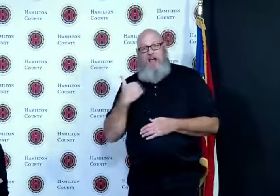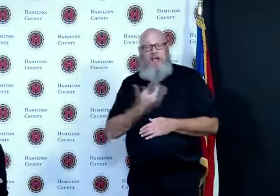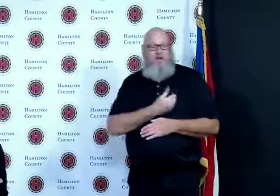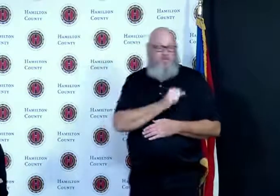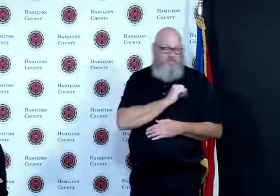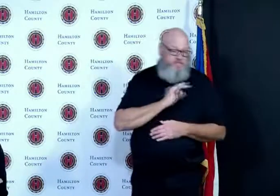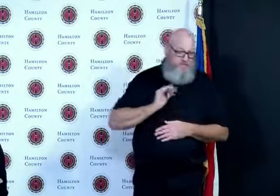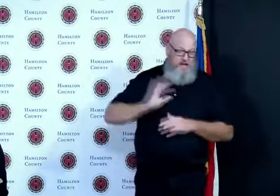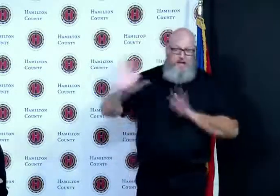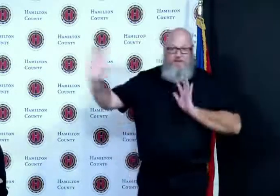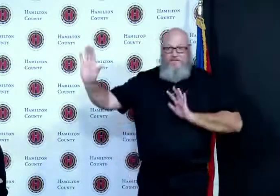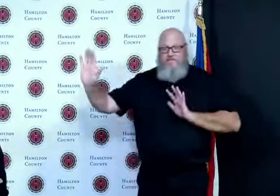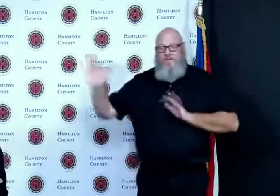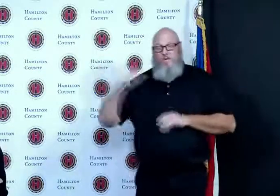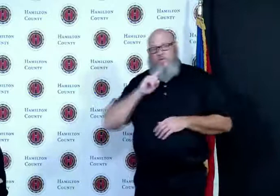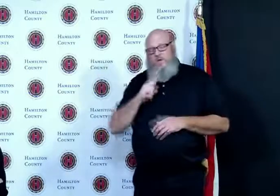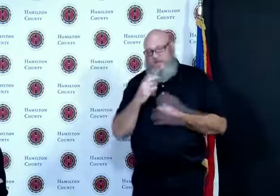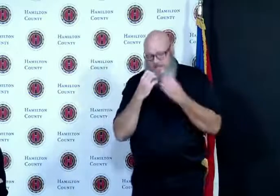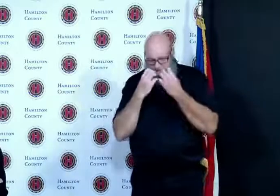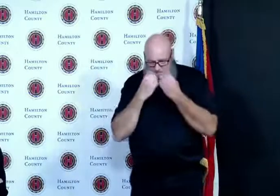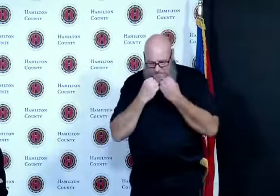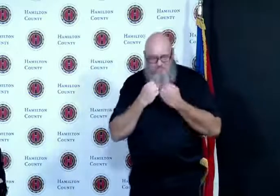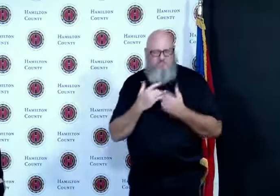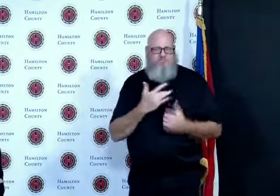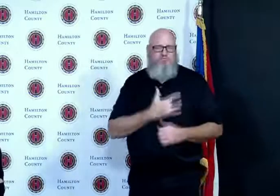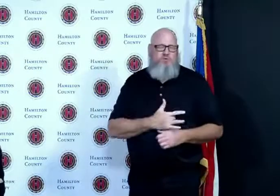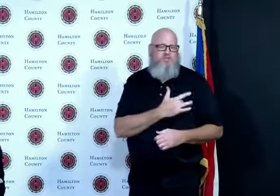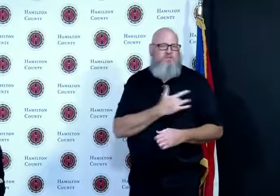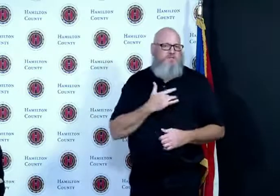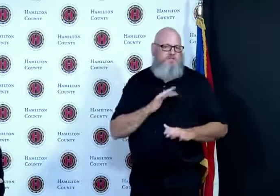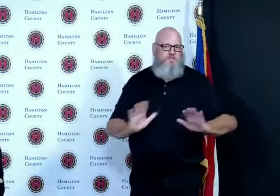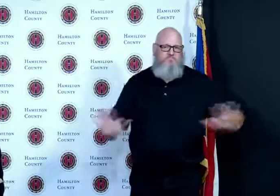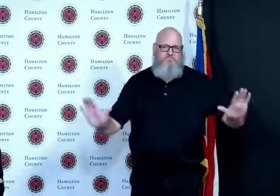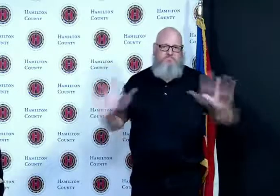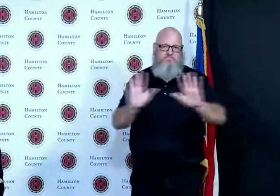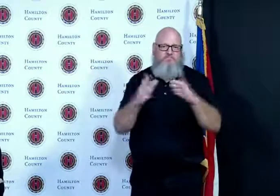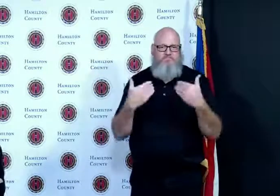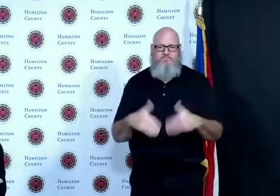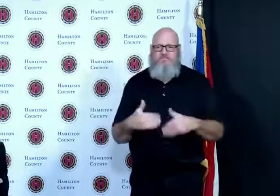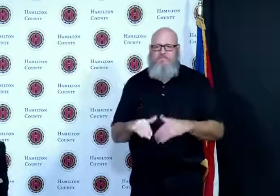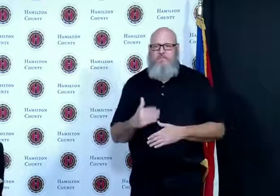out this effort so with that thanks again to Jay and Vicky and we will see you next week